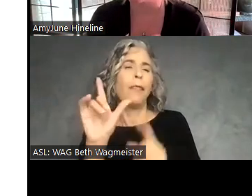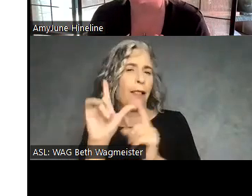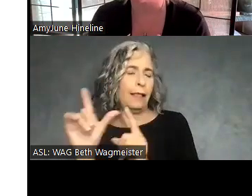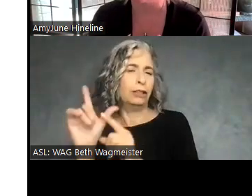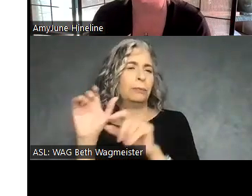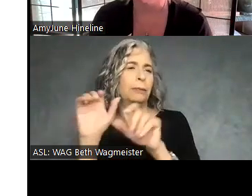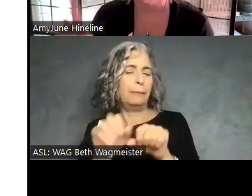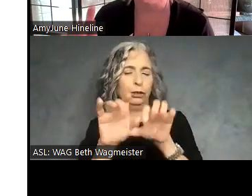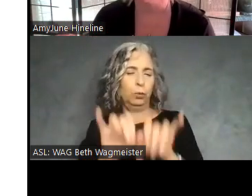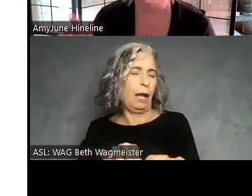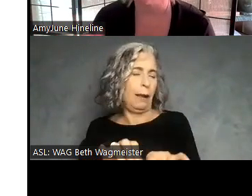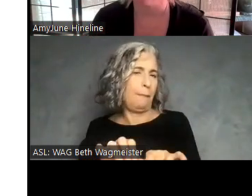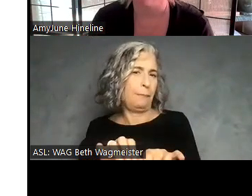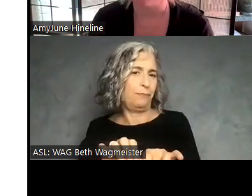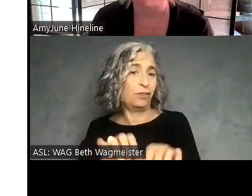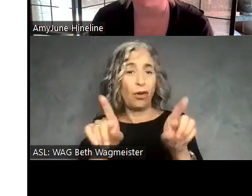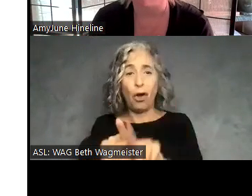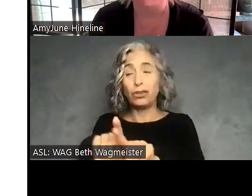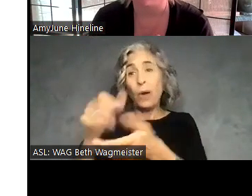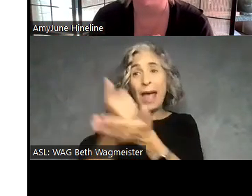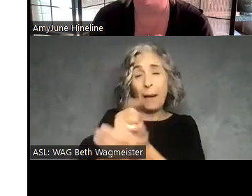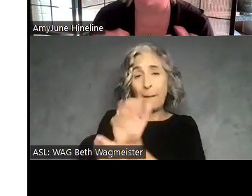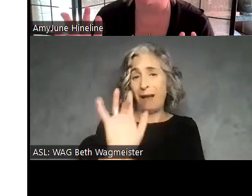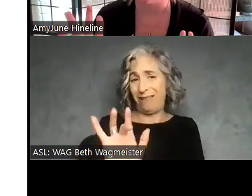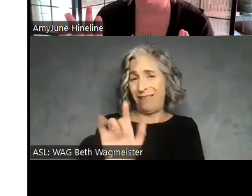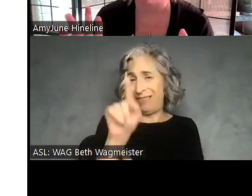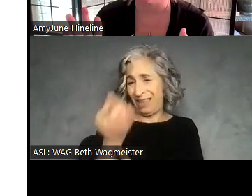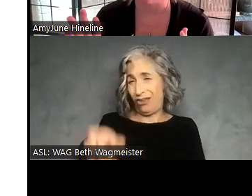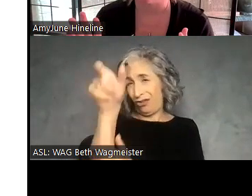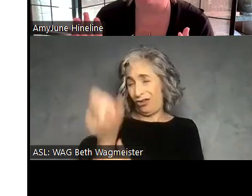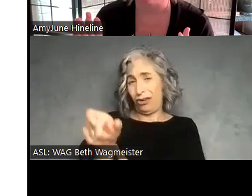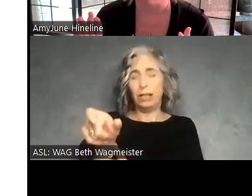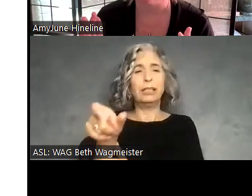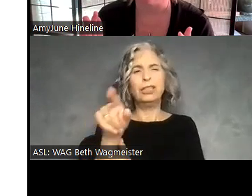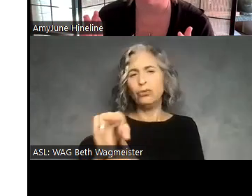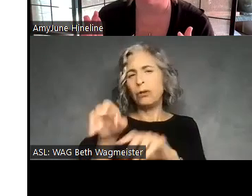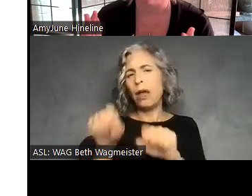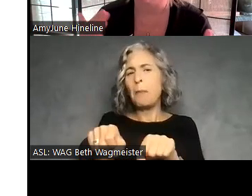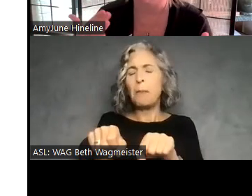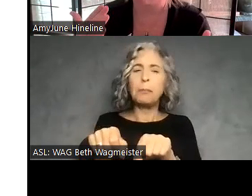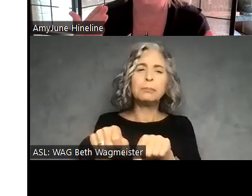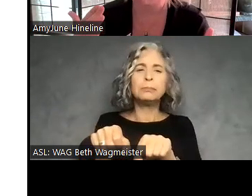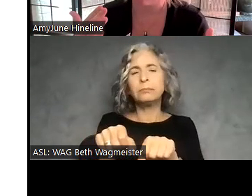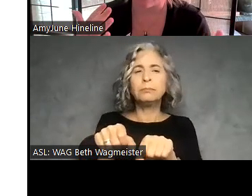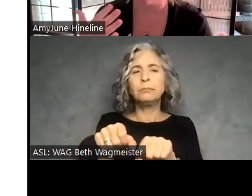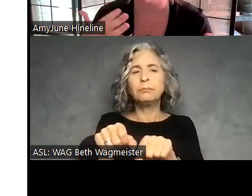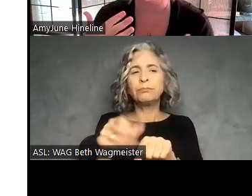There is a partial image of a CAPTCHA up here, but we can see that there is an input box. We can see